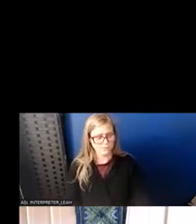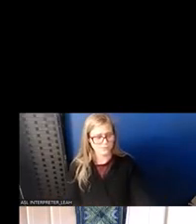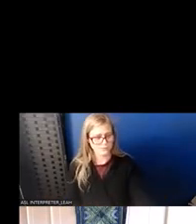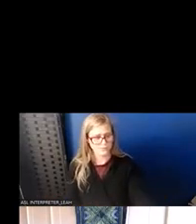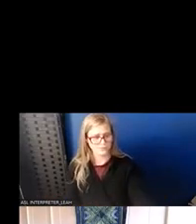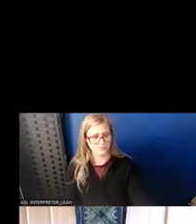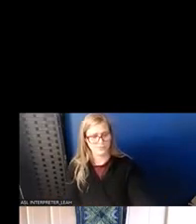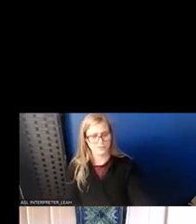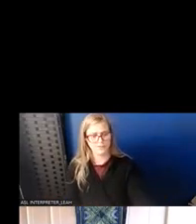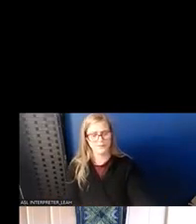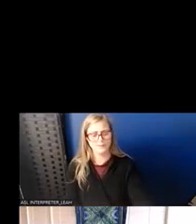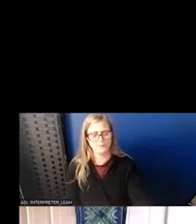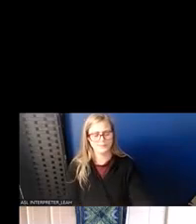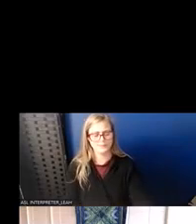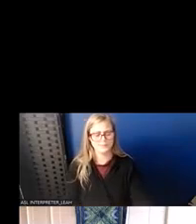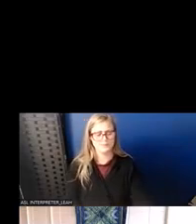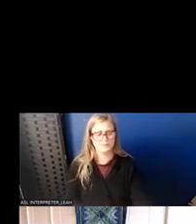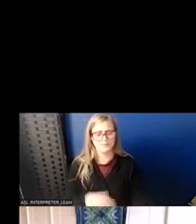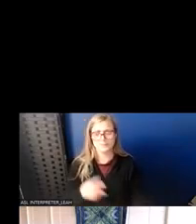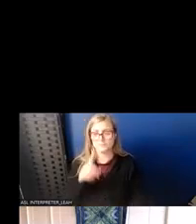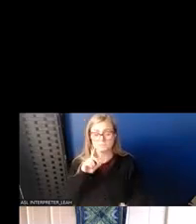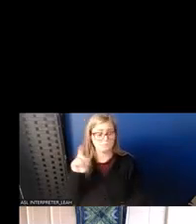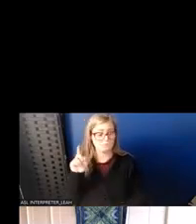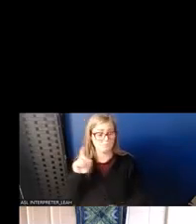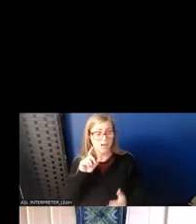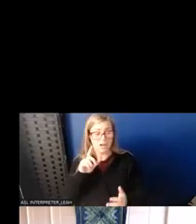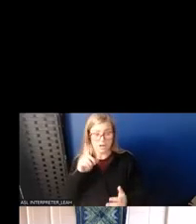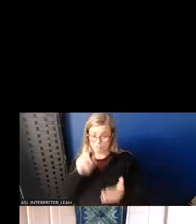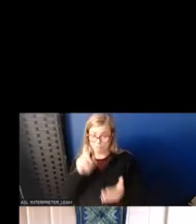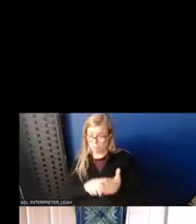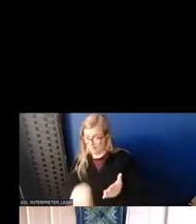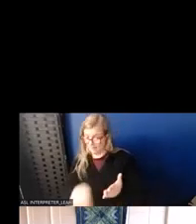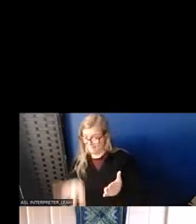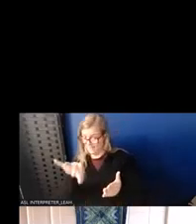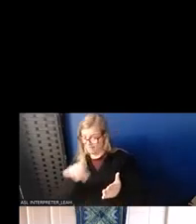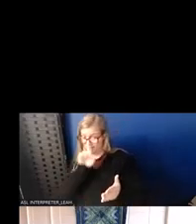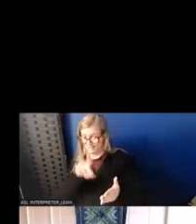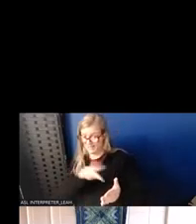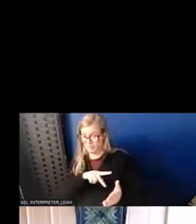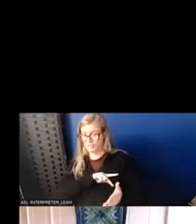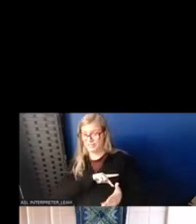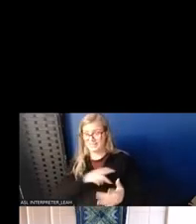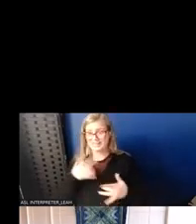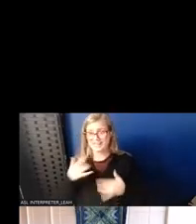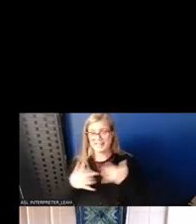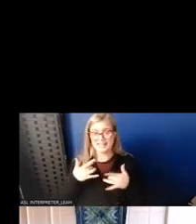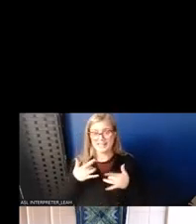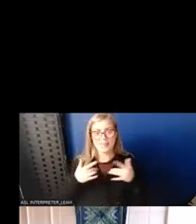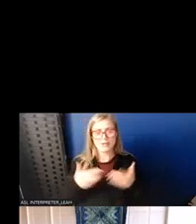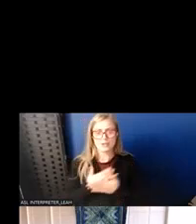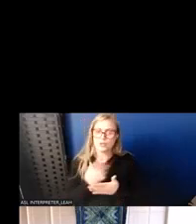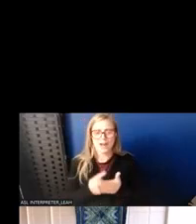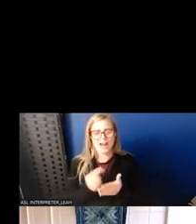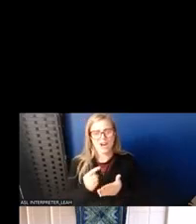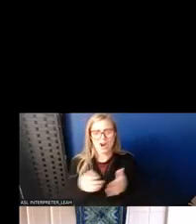What I find really personally exciting about this new era of science where we're focused on solving problems and bringing